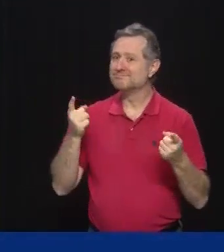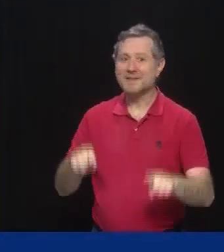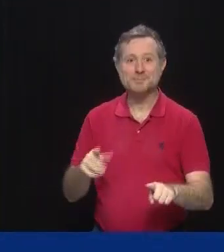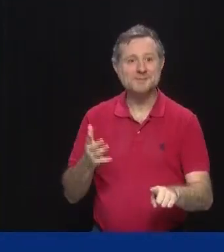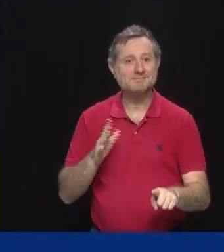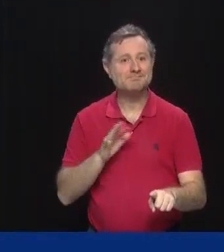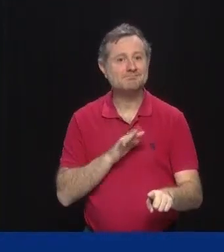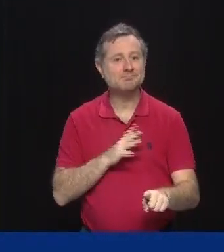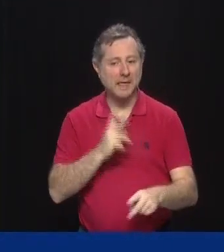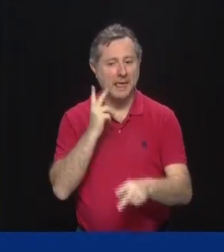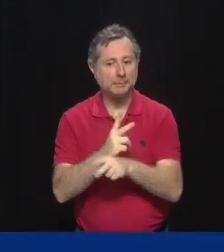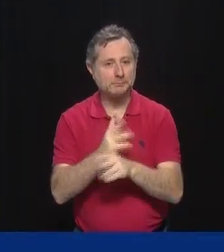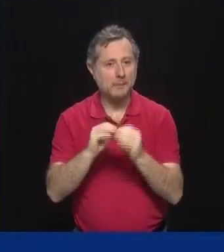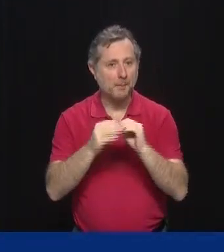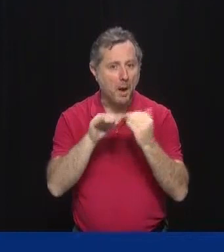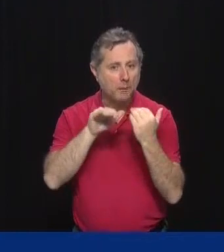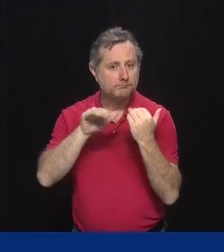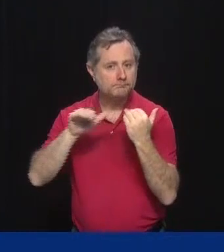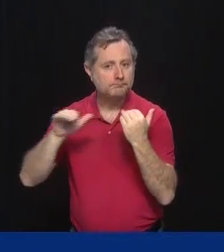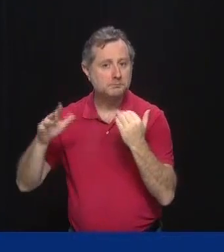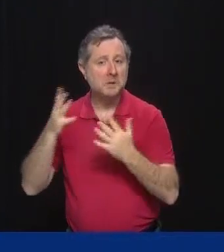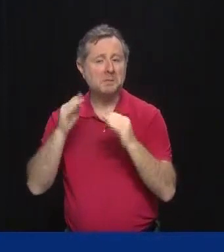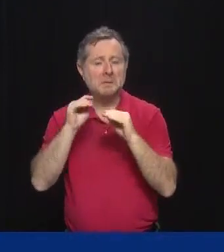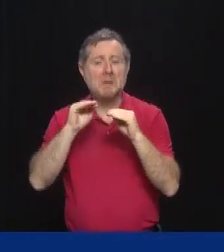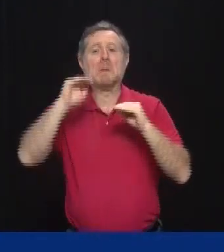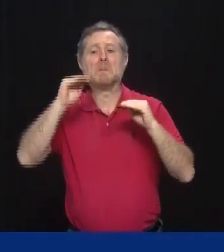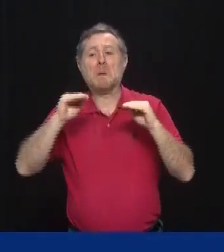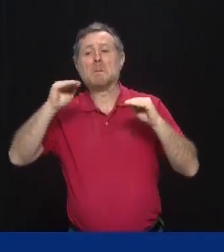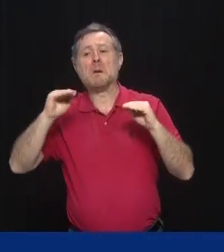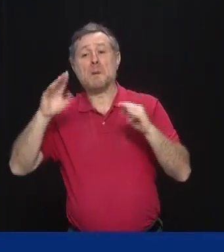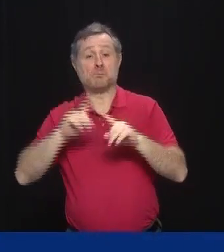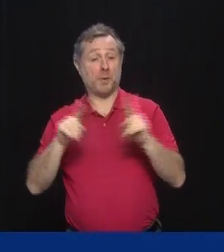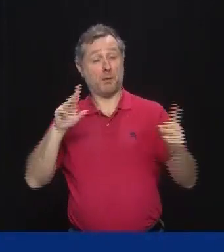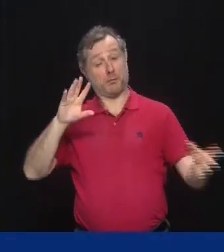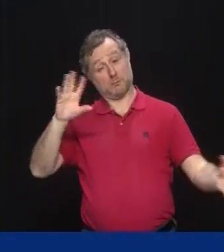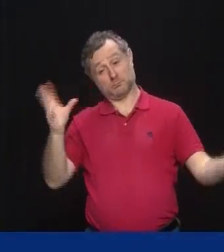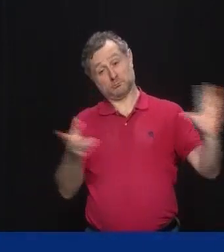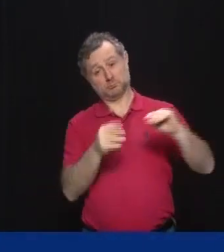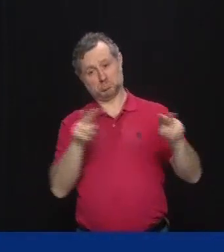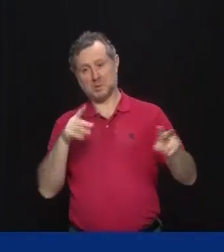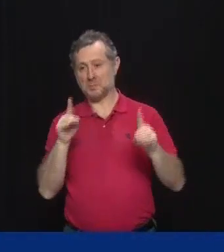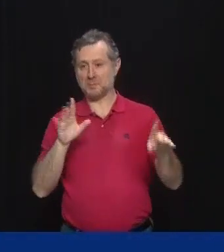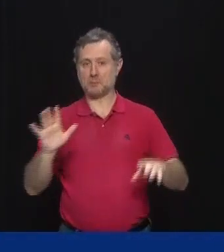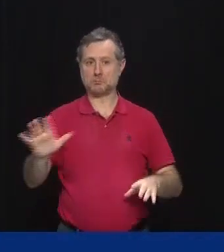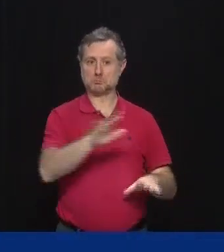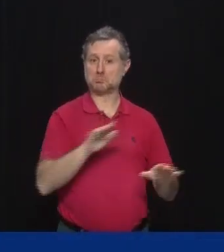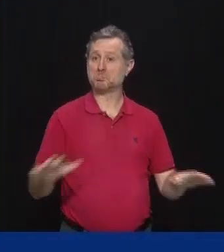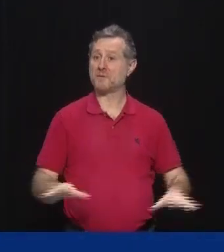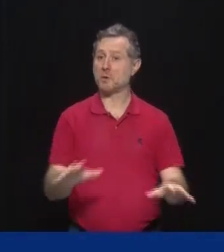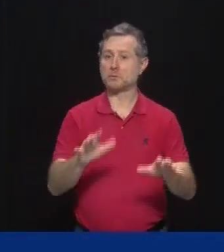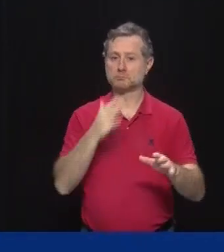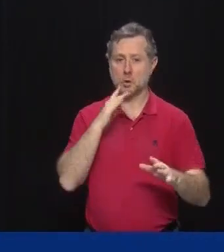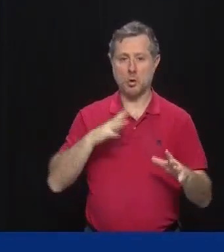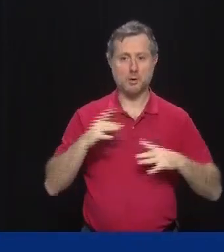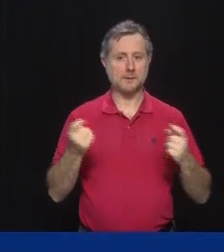DESTINY. WE CAN ACTUALLY KEEP IT AS FLAT AS THAT IS. WE CAN HAVE A LOWER TREND, BUT